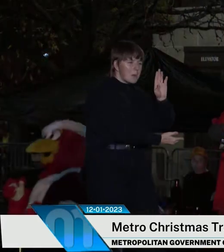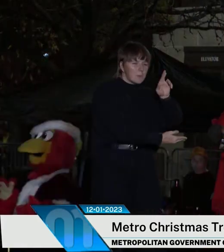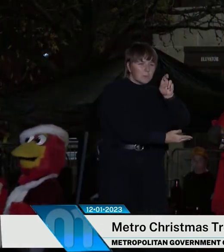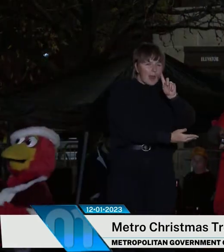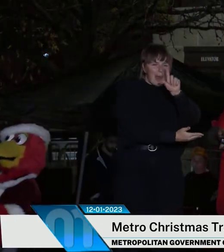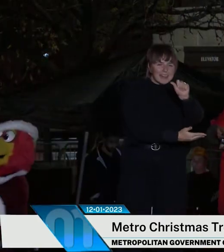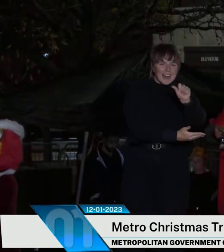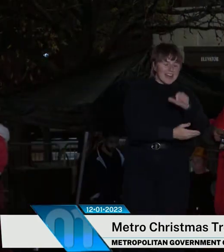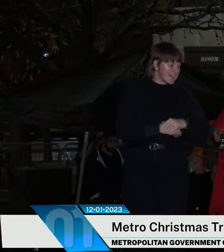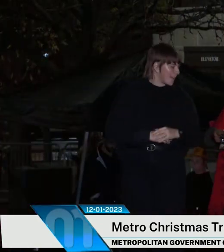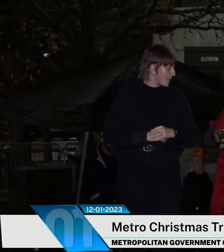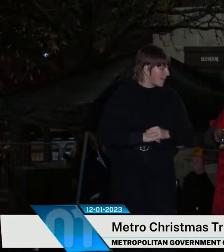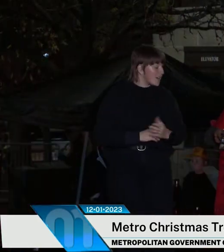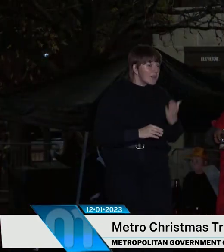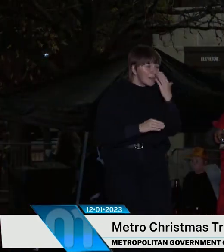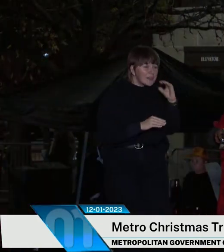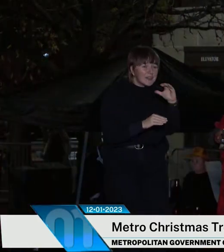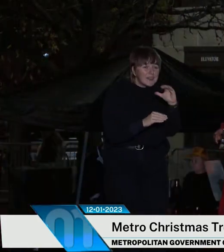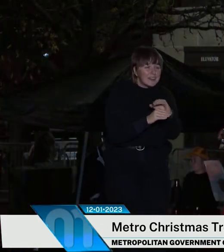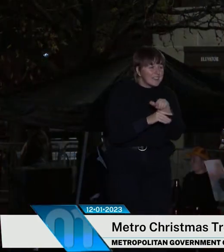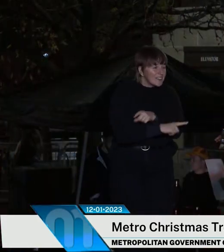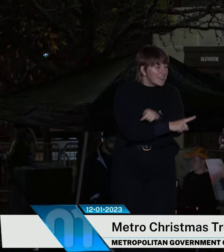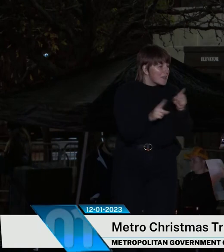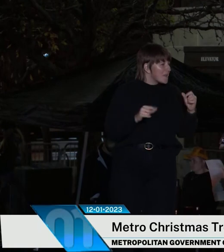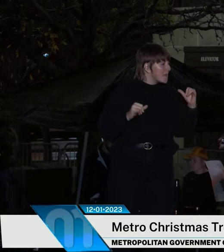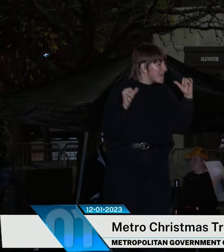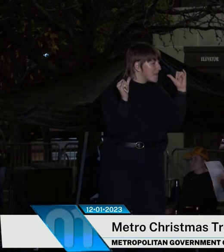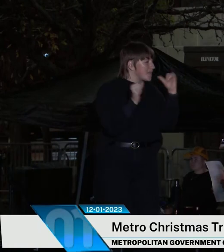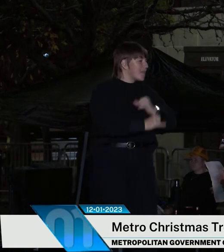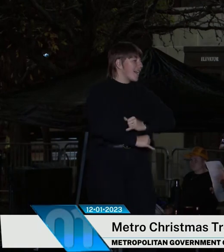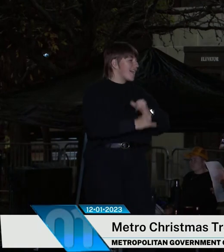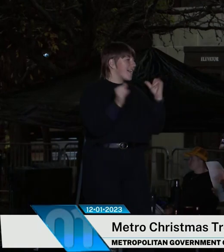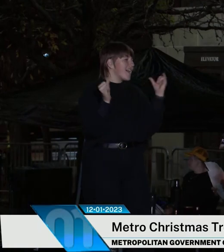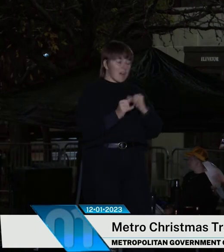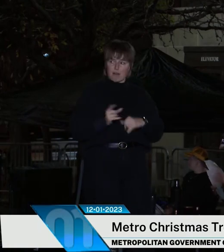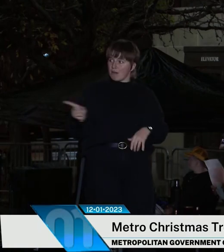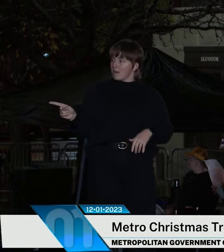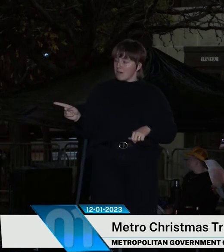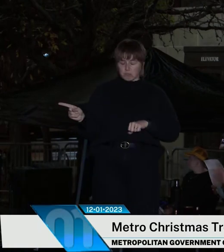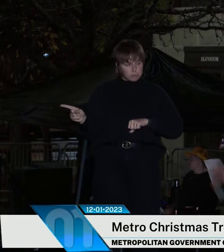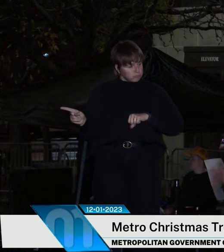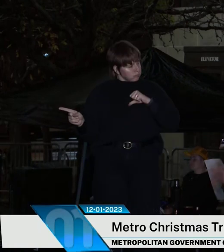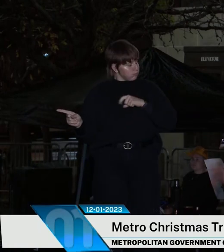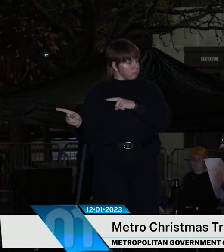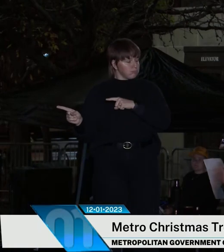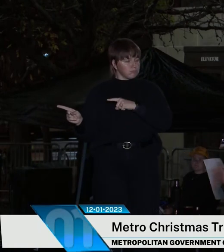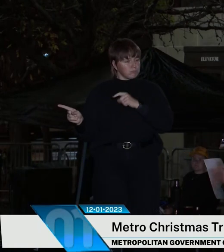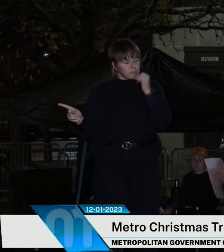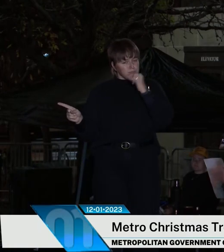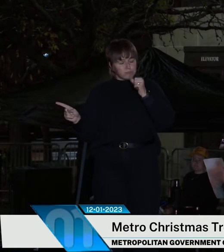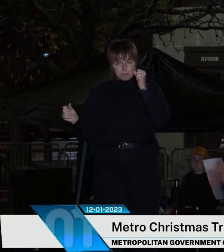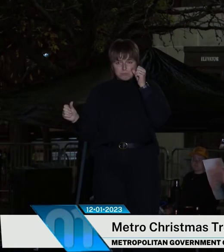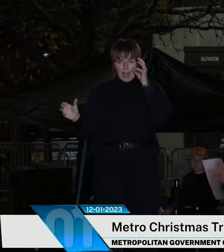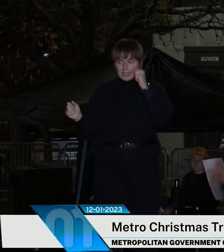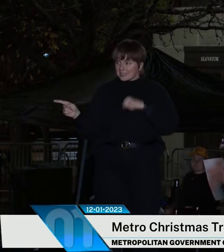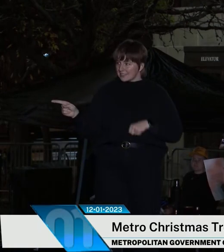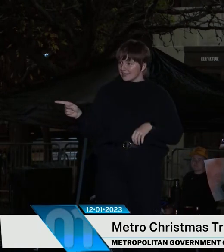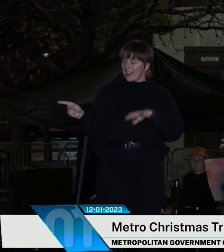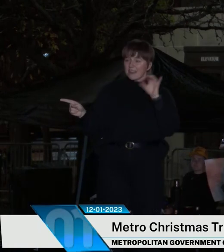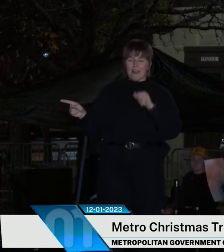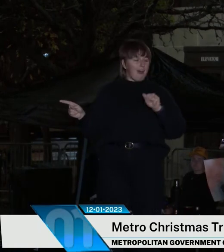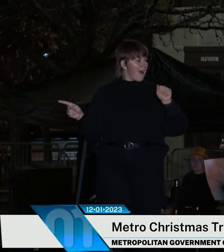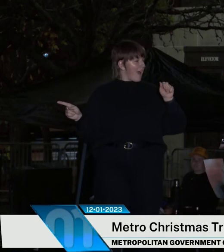BRENDA GOOD EVENING. WOW. WOW